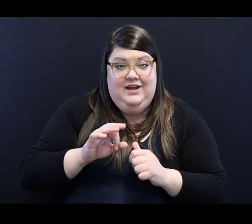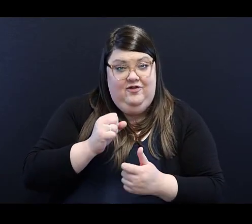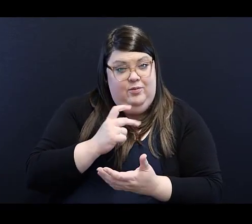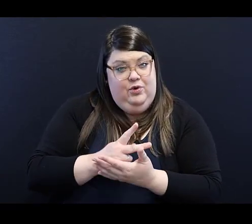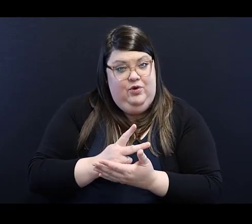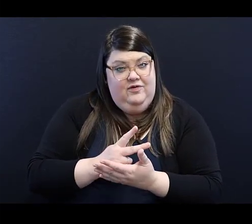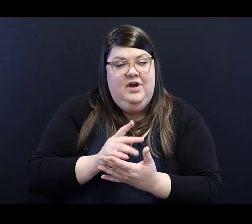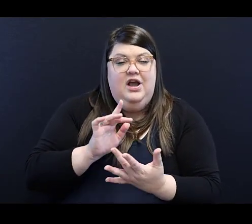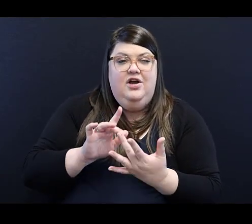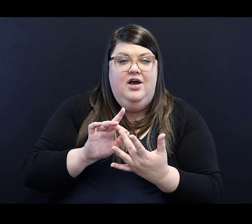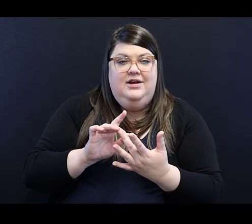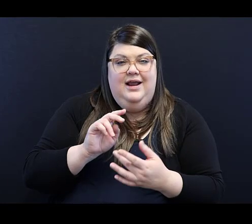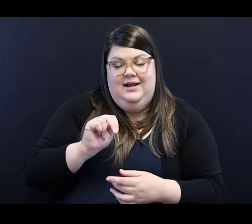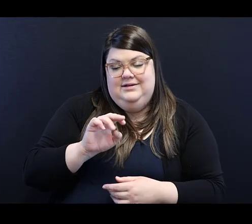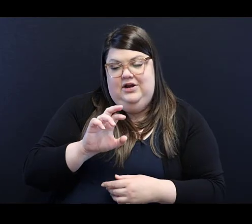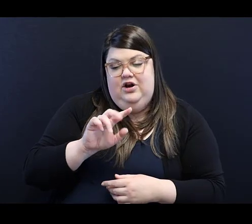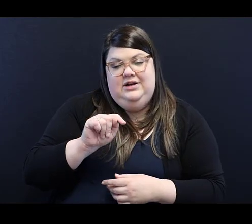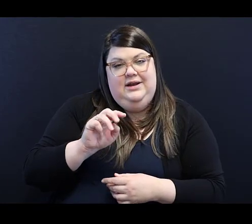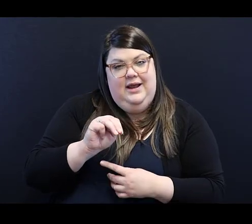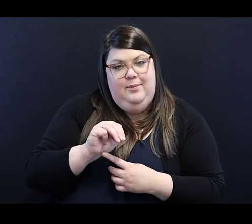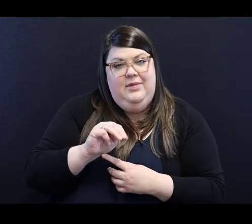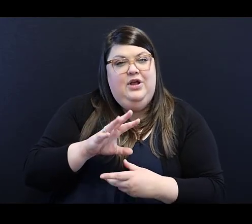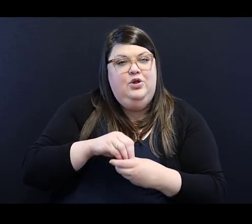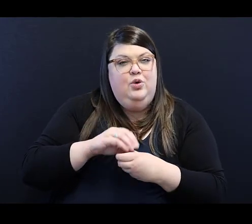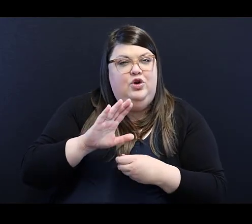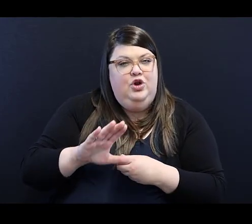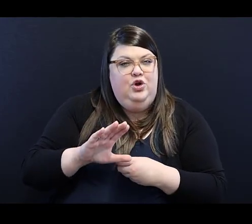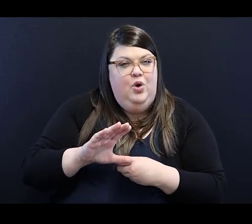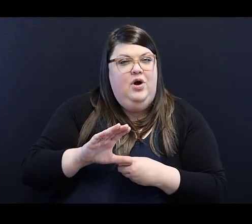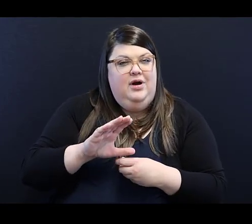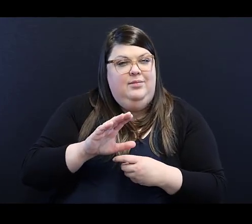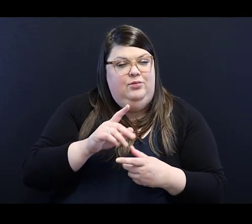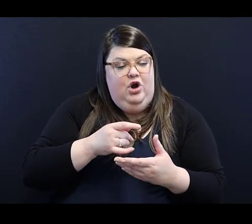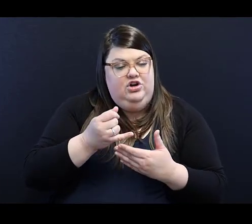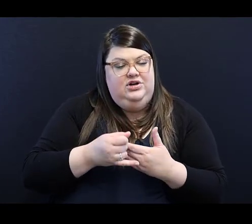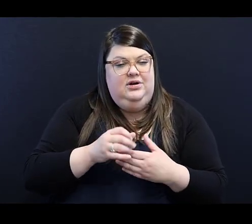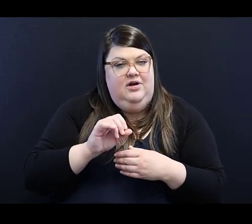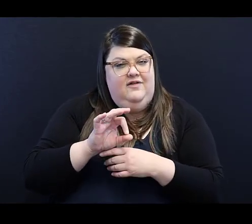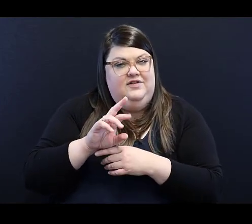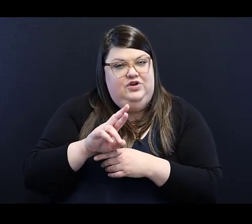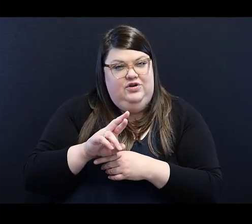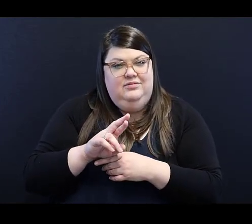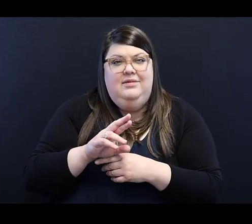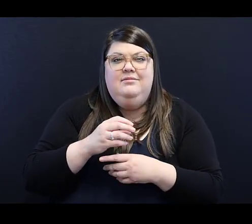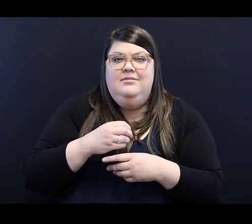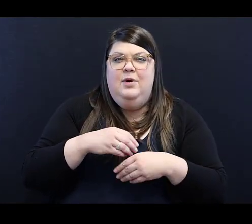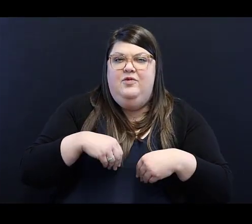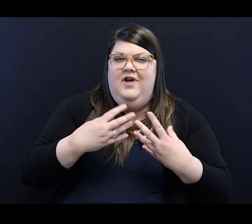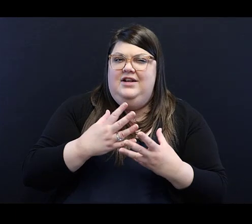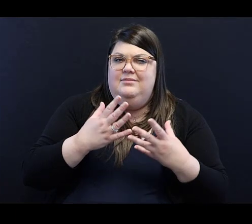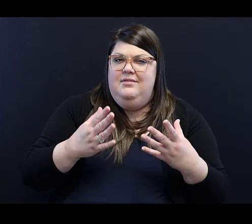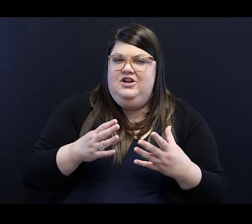contact NCRTM and include your RSA project officer and provide as much site documentation information